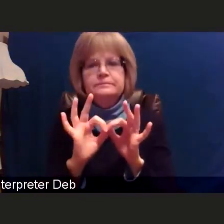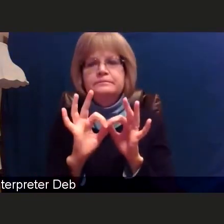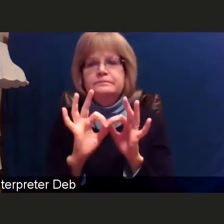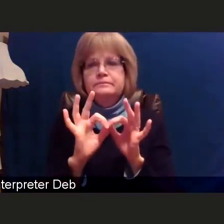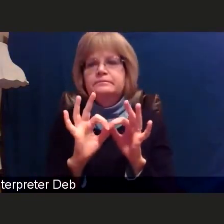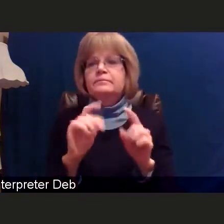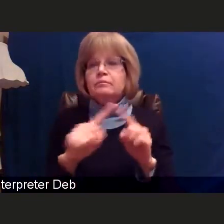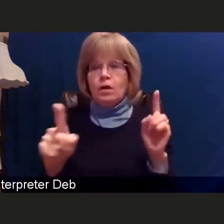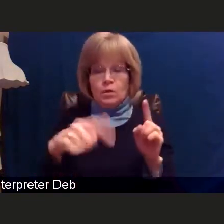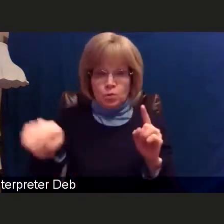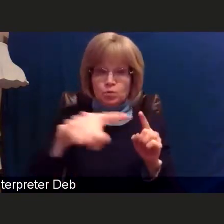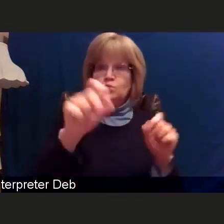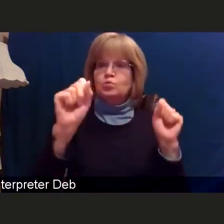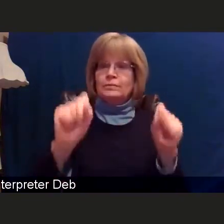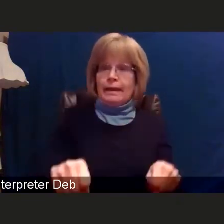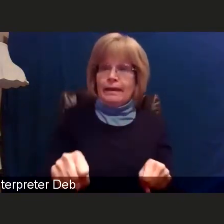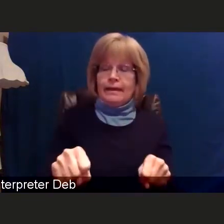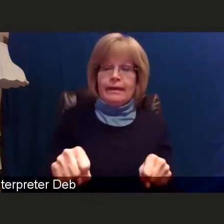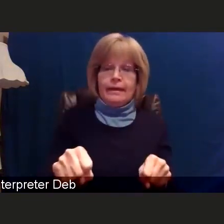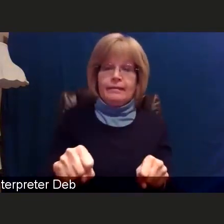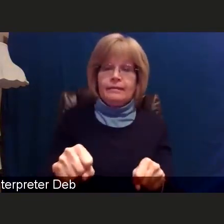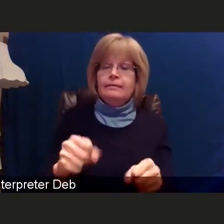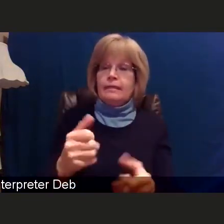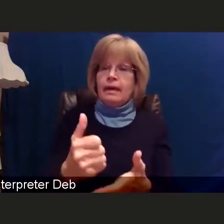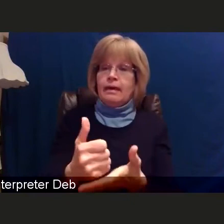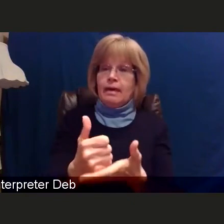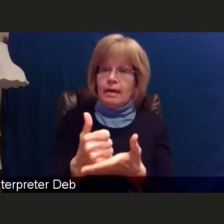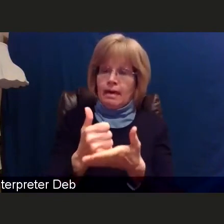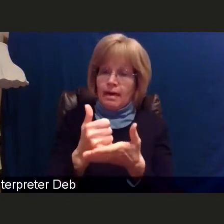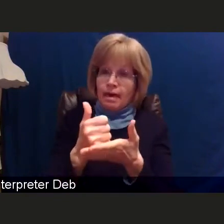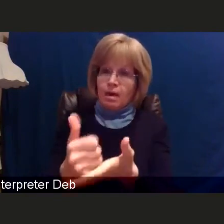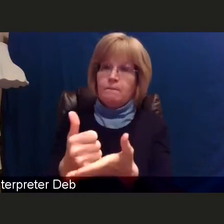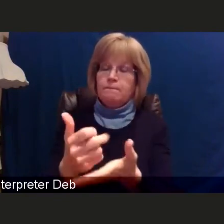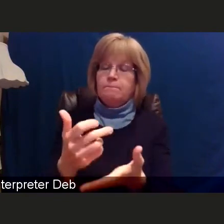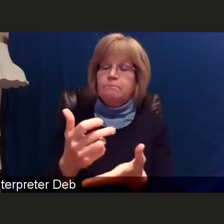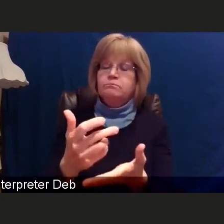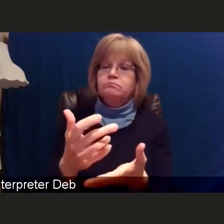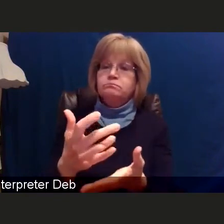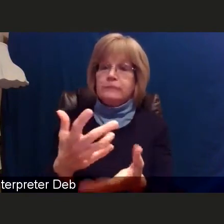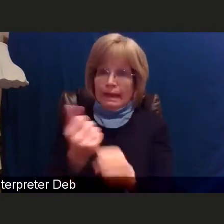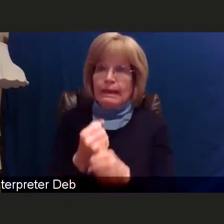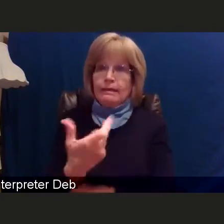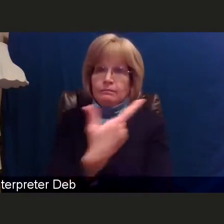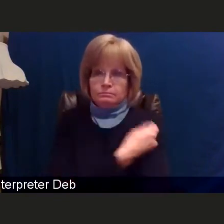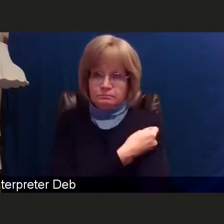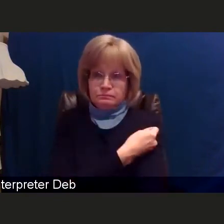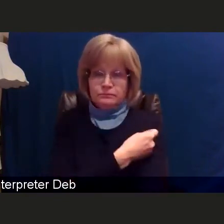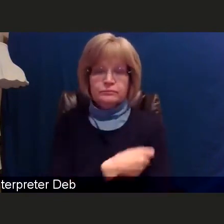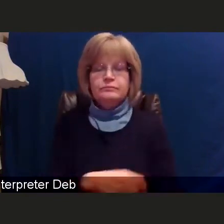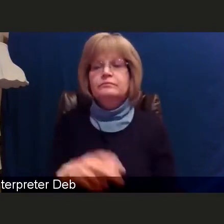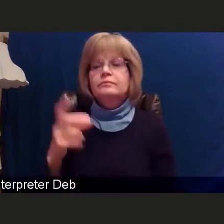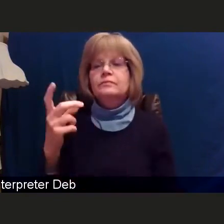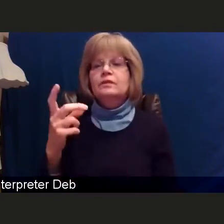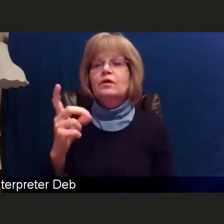that you can do to help receive the COVID-19 vaccine. So again, as Dr. Tam had discussed